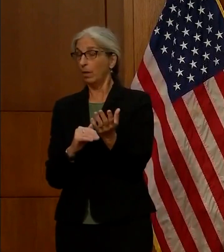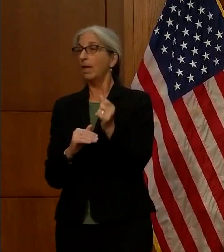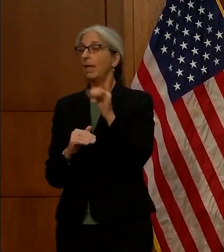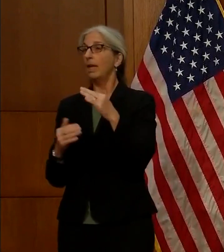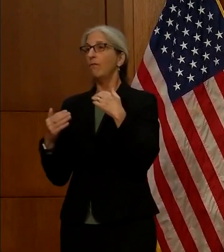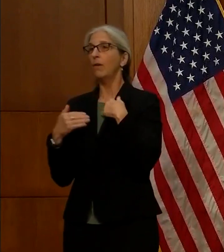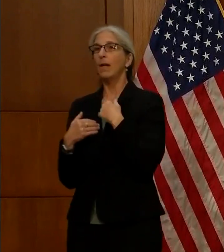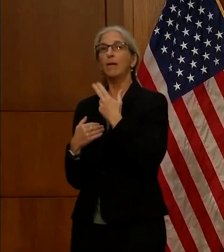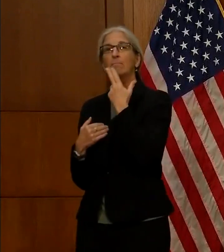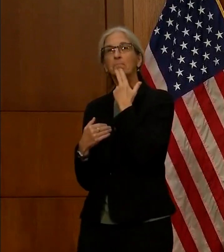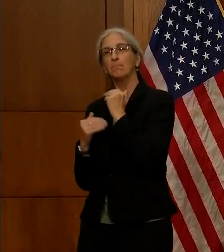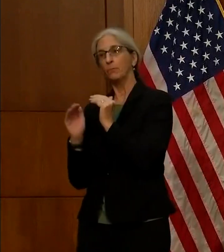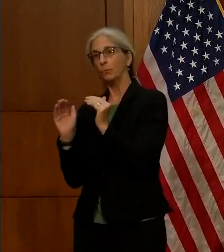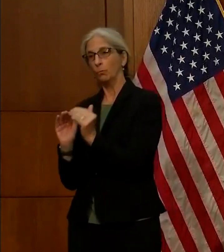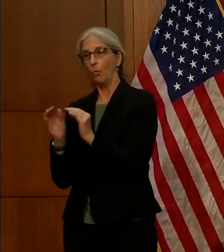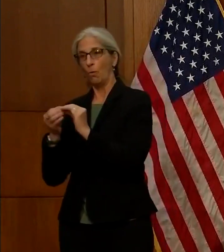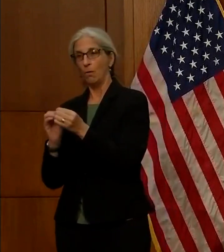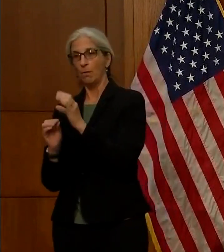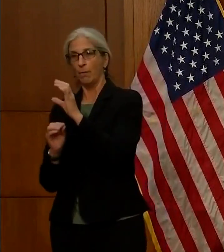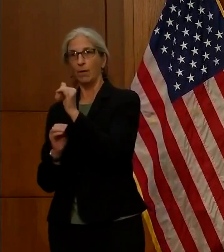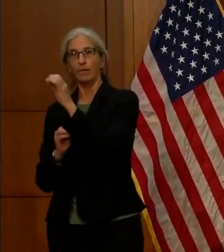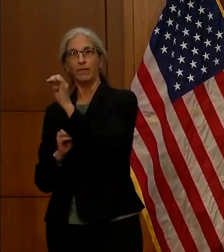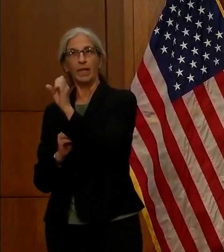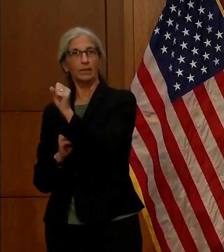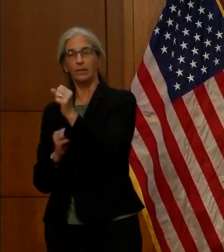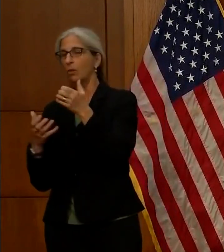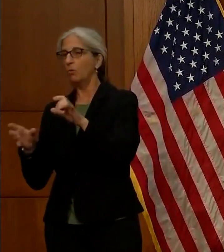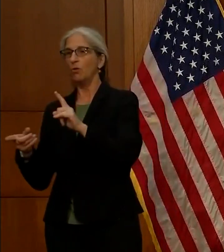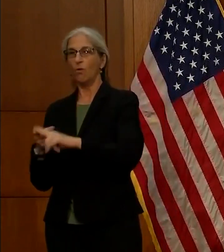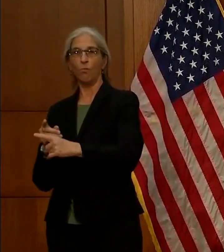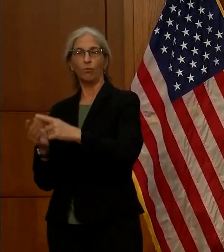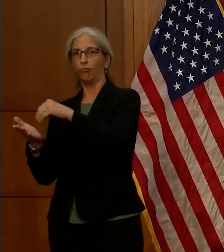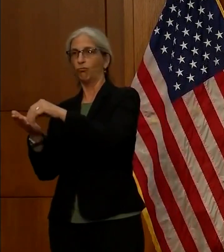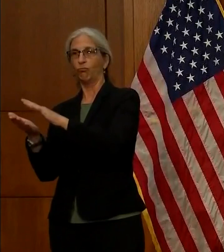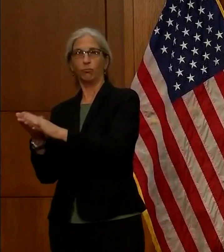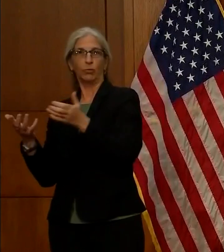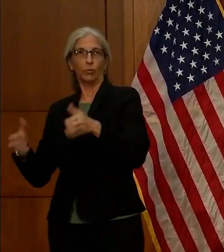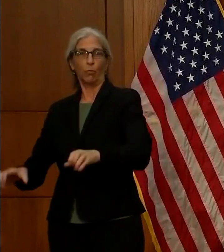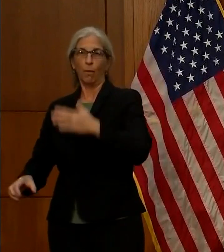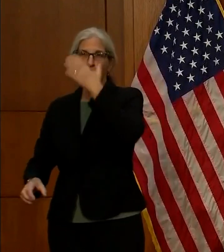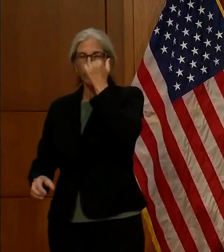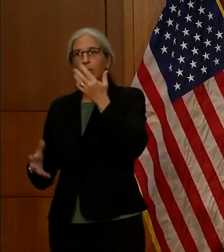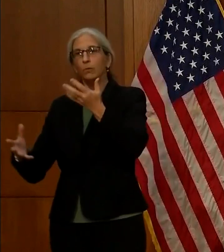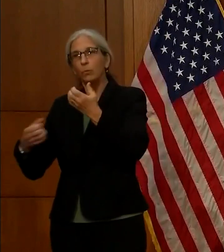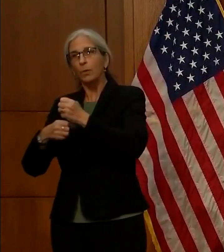THING WILL. RESTRICT THERE IS WE HAVE A VERY SMALL NUMBERS